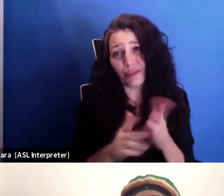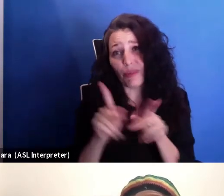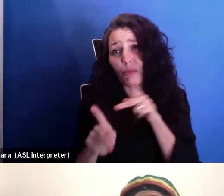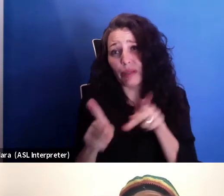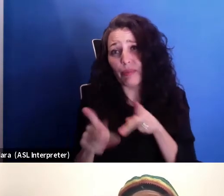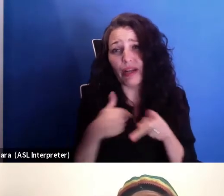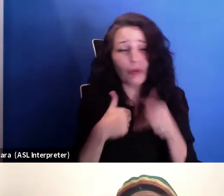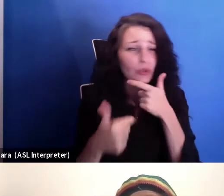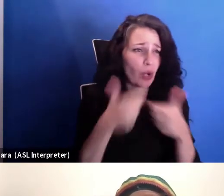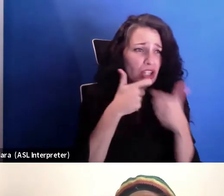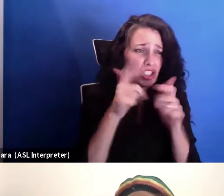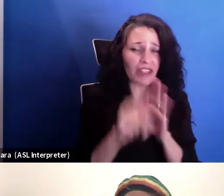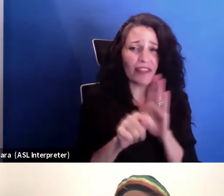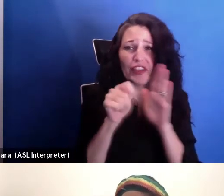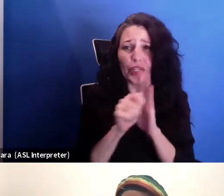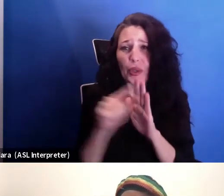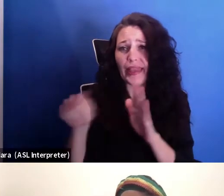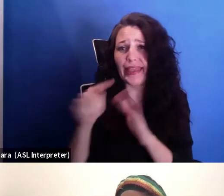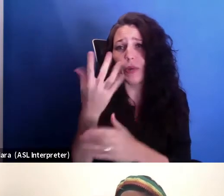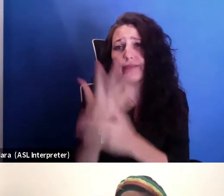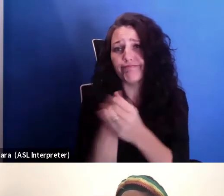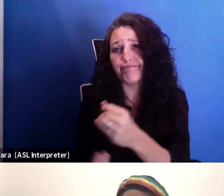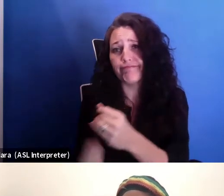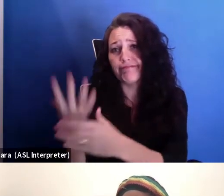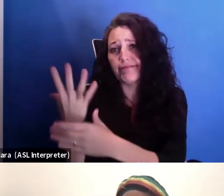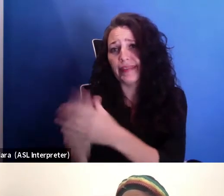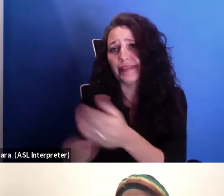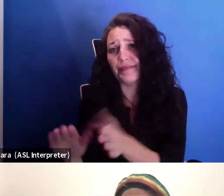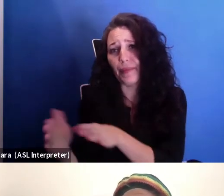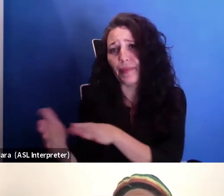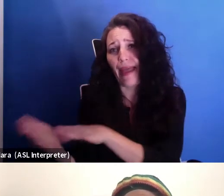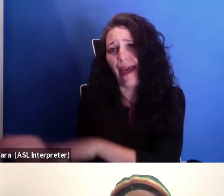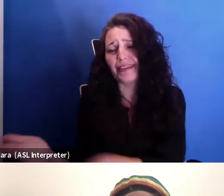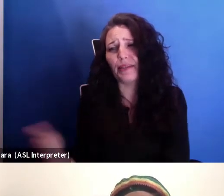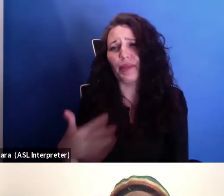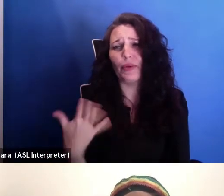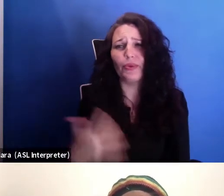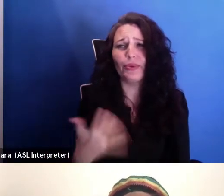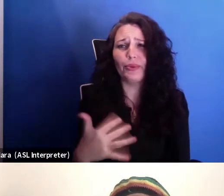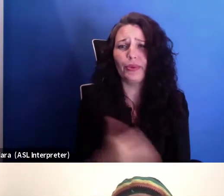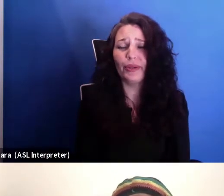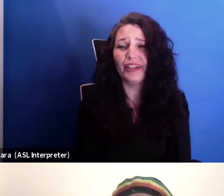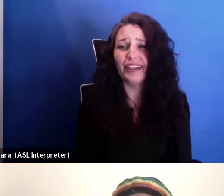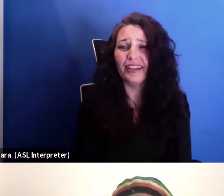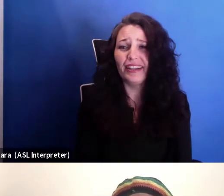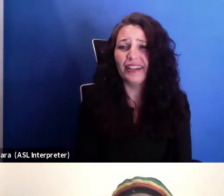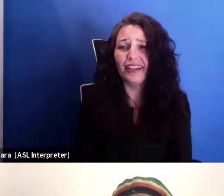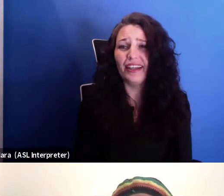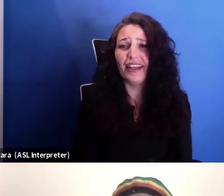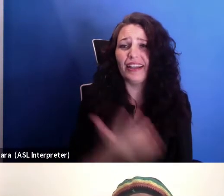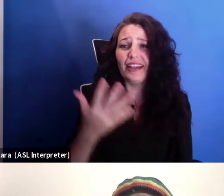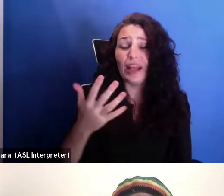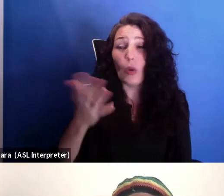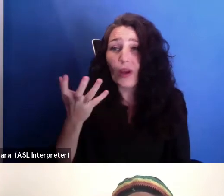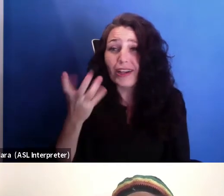And actually, kind of part of that was very bittersweet was, will I see more of my friend Jack Eckelman.